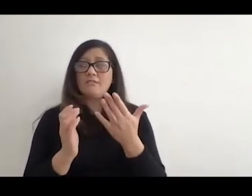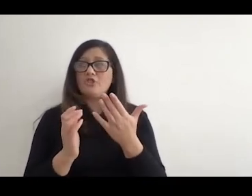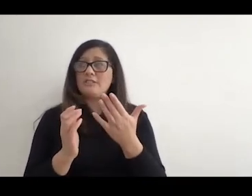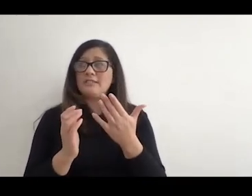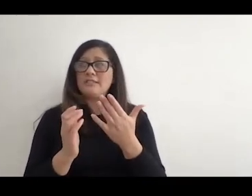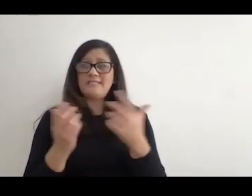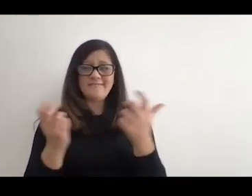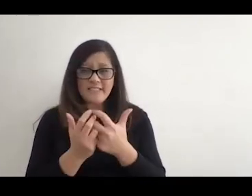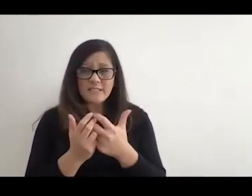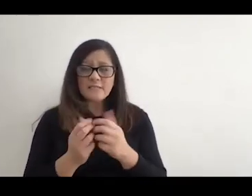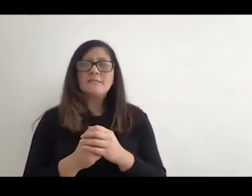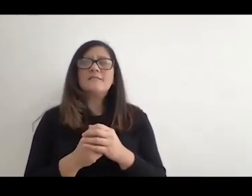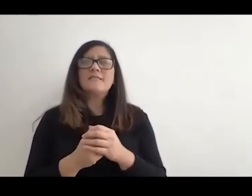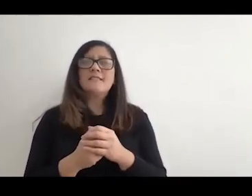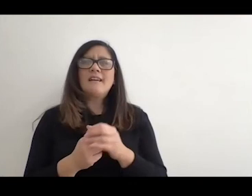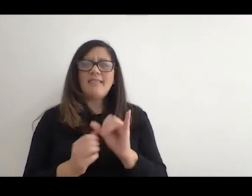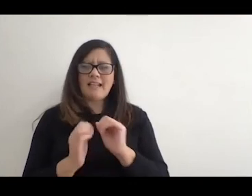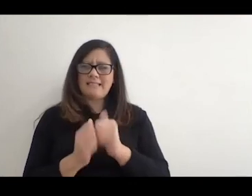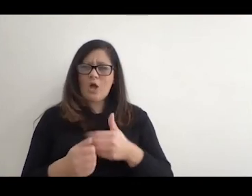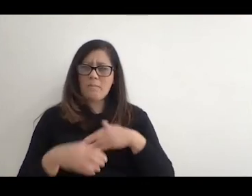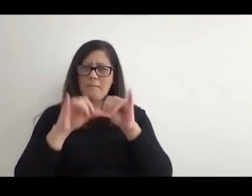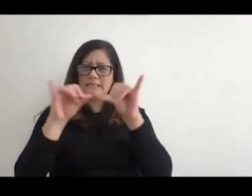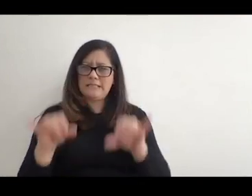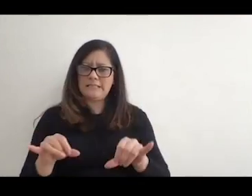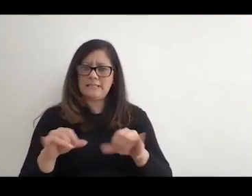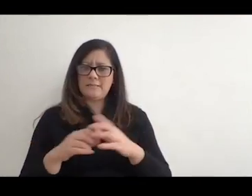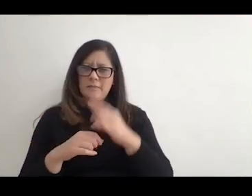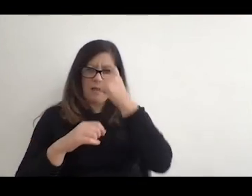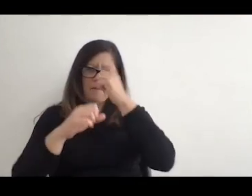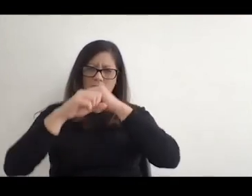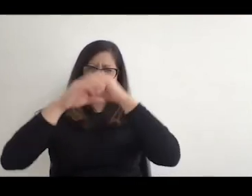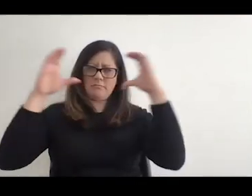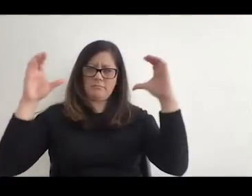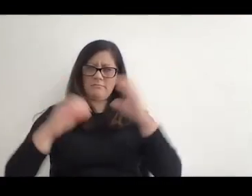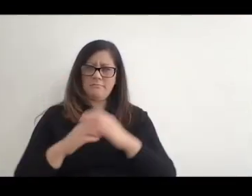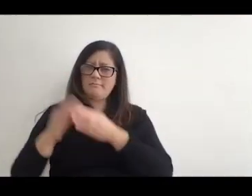So this is this is the way that I process information in my mind and I